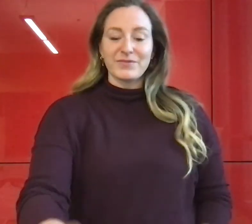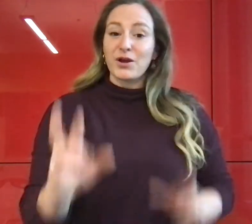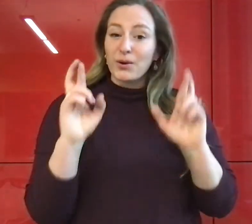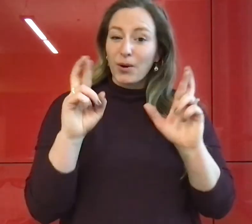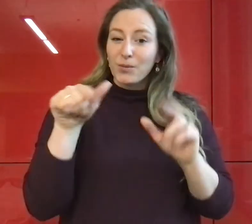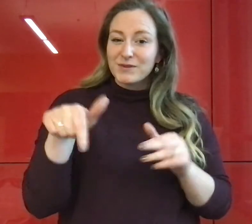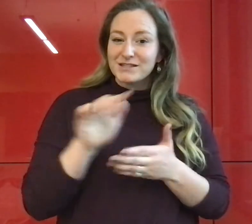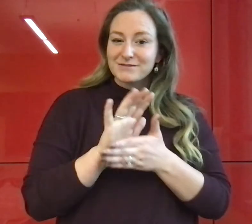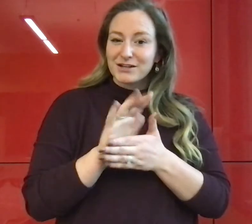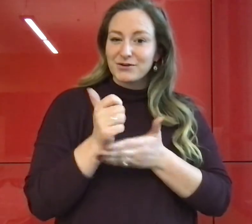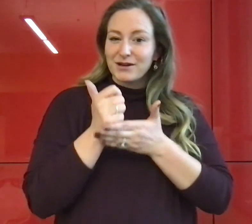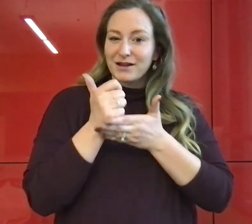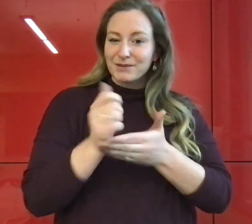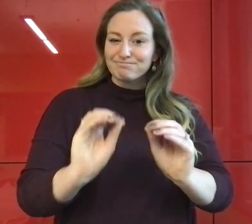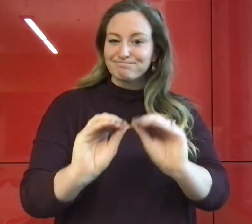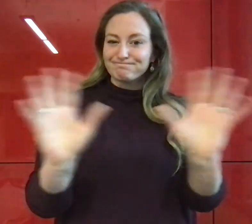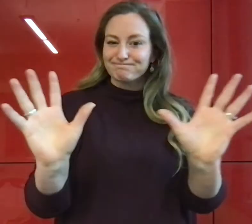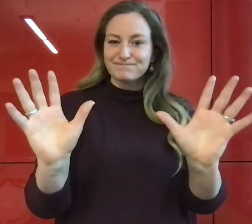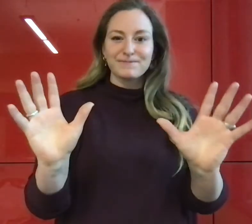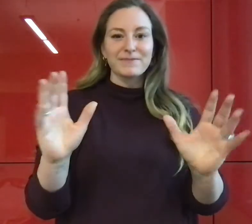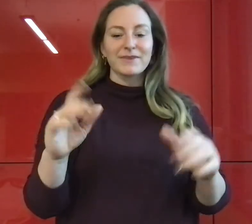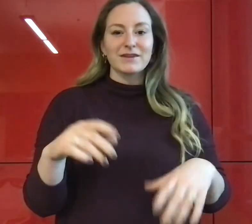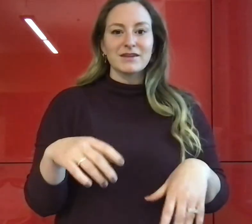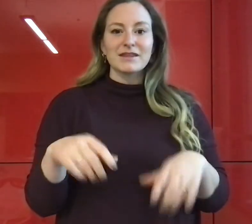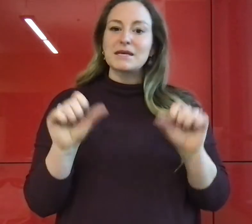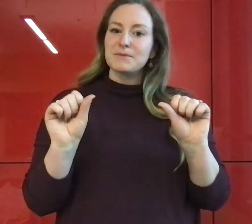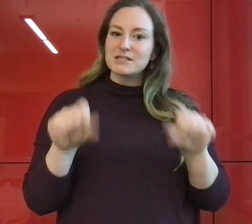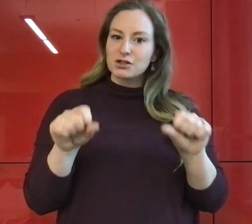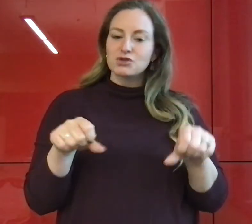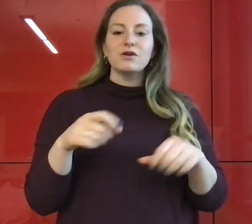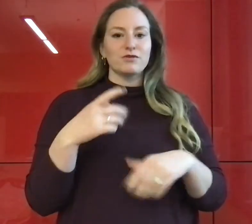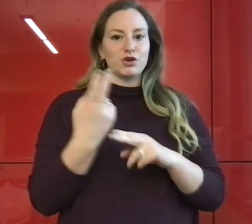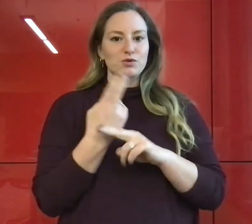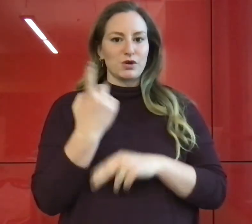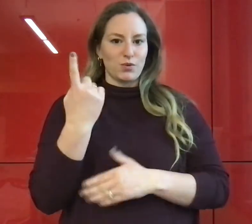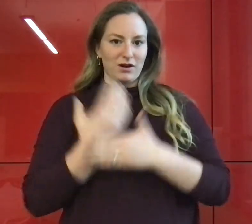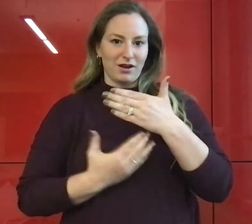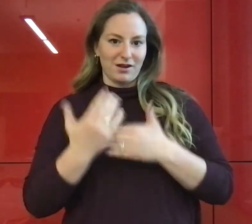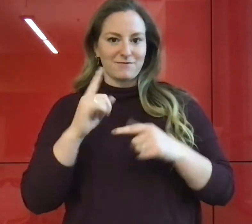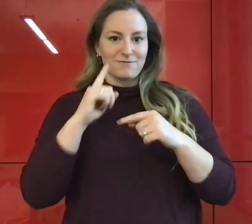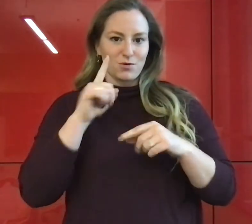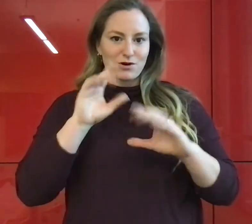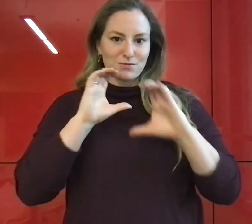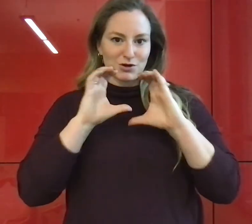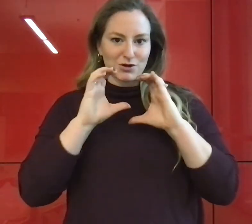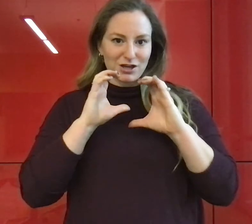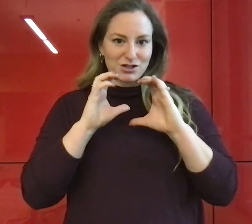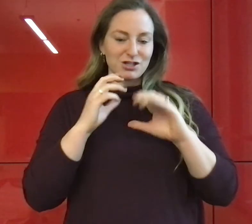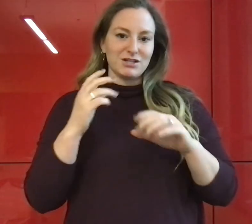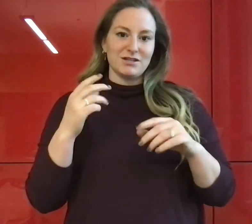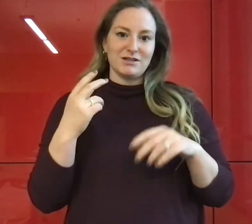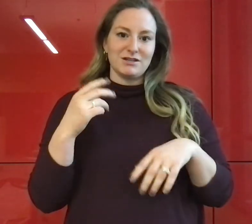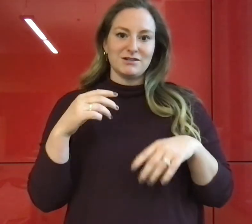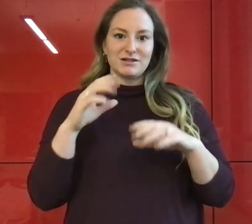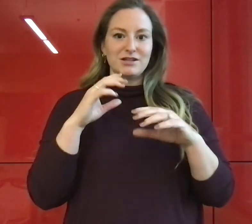Hopefully, this video helps to answer the potential of using one hand when signing.